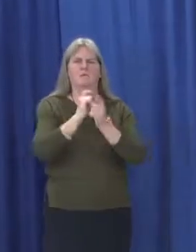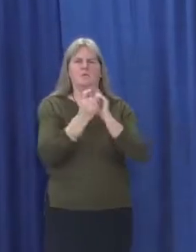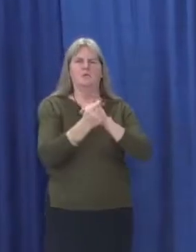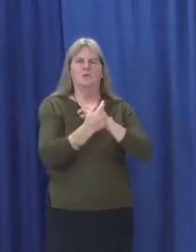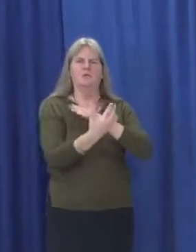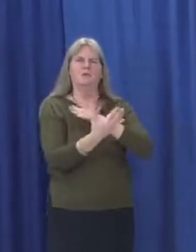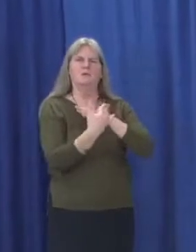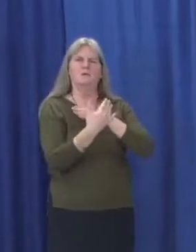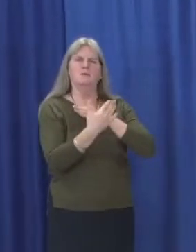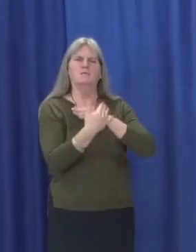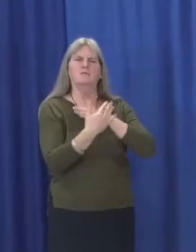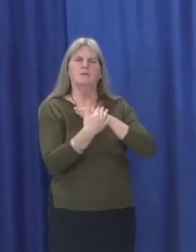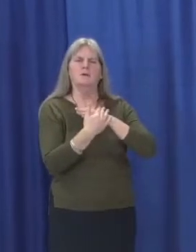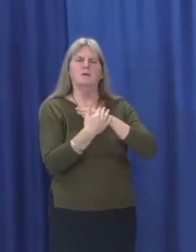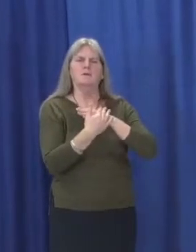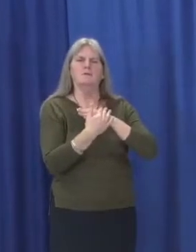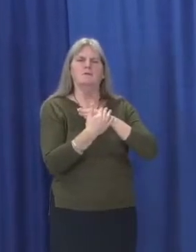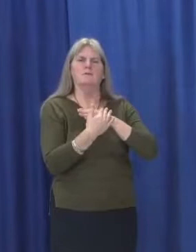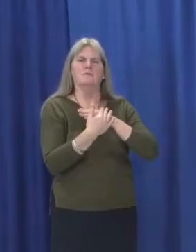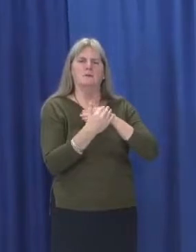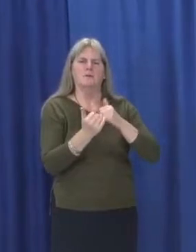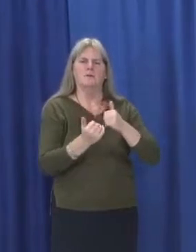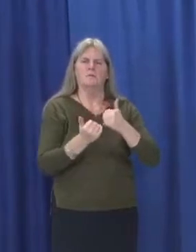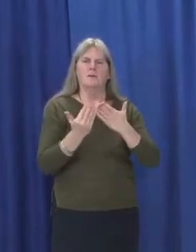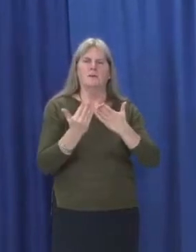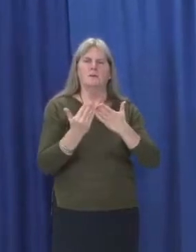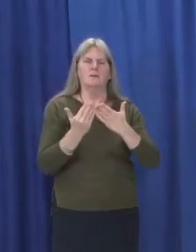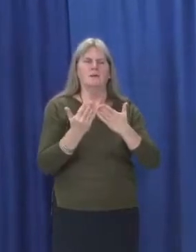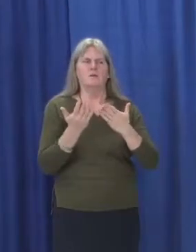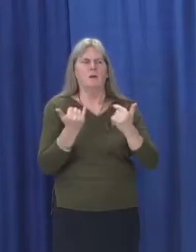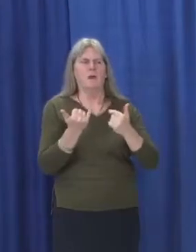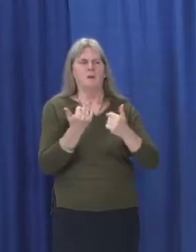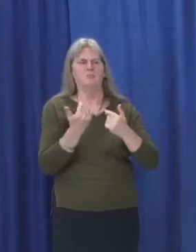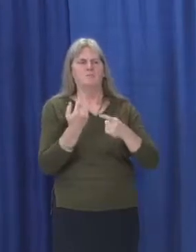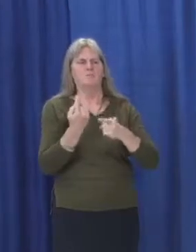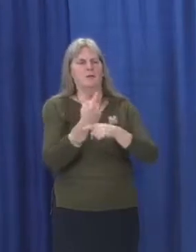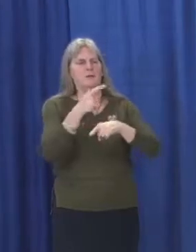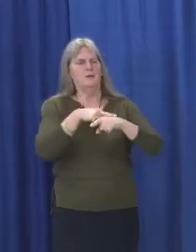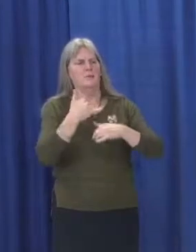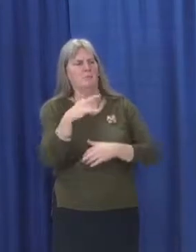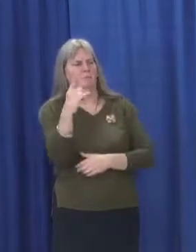advisory that you had right now?